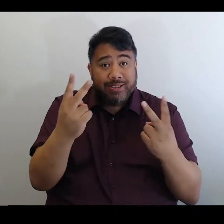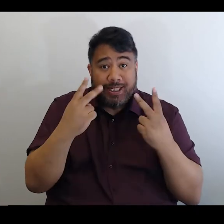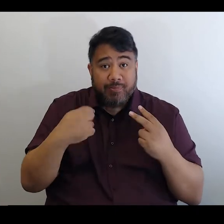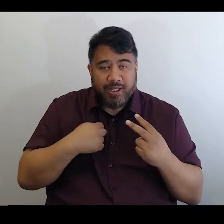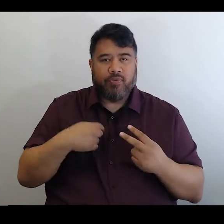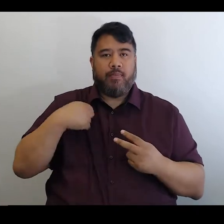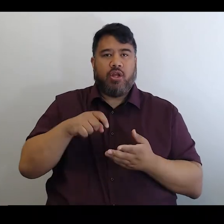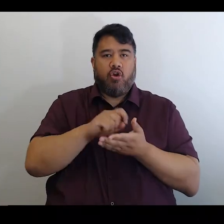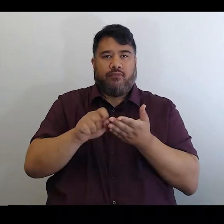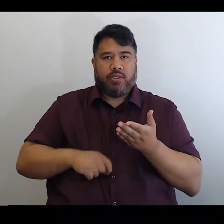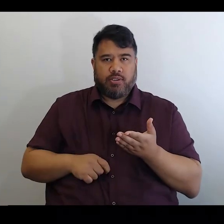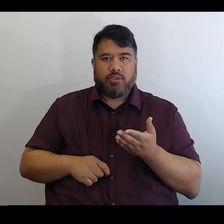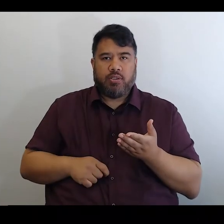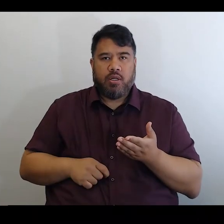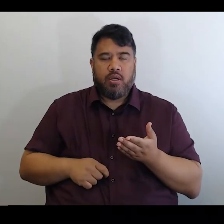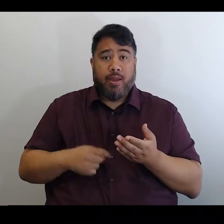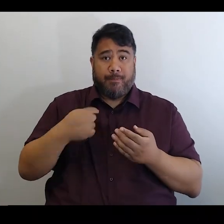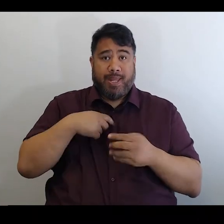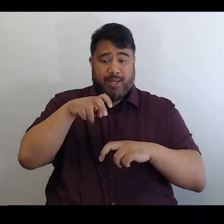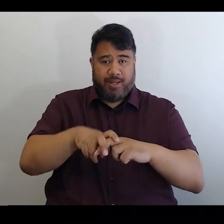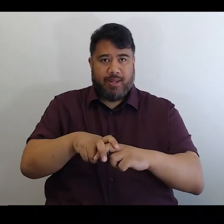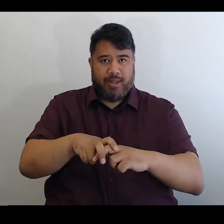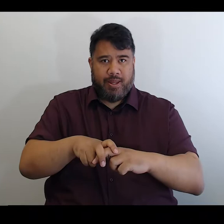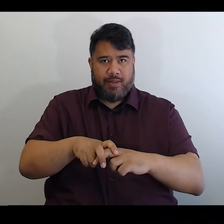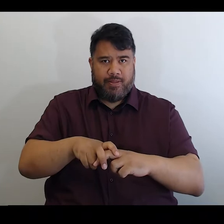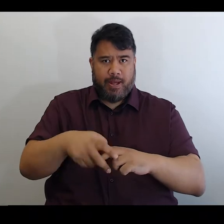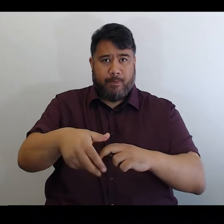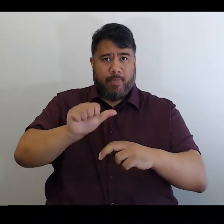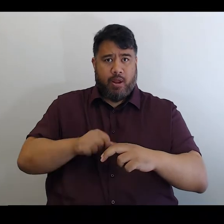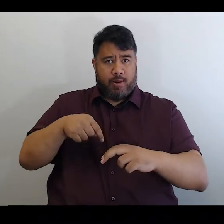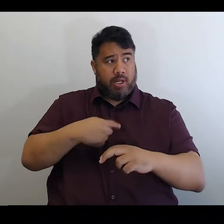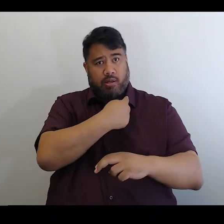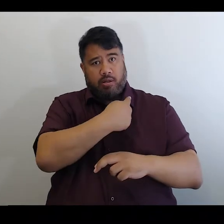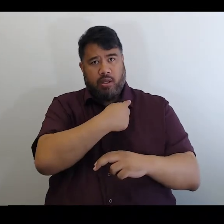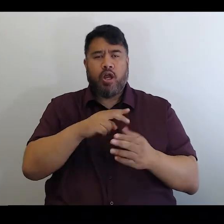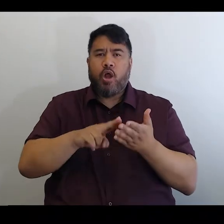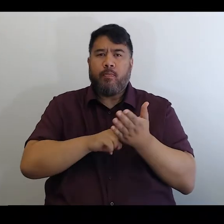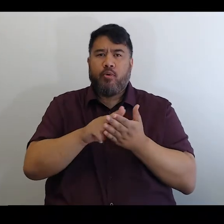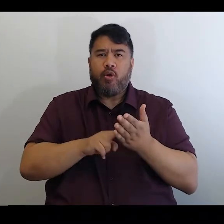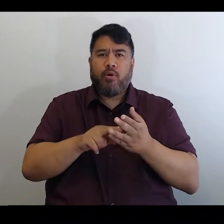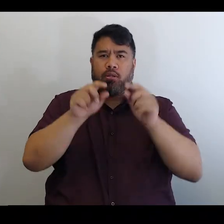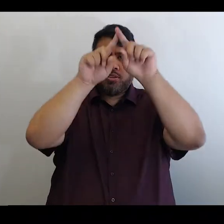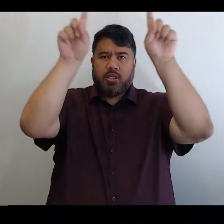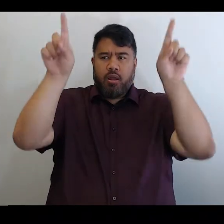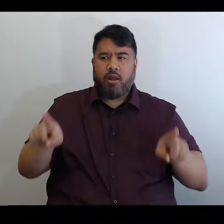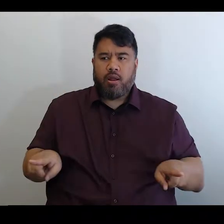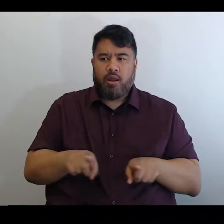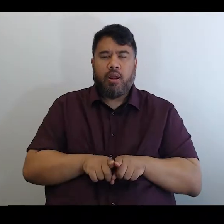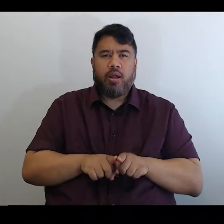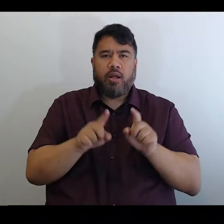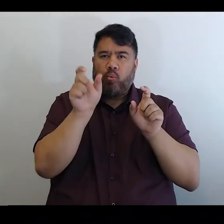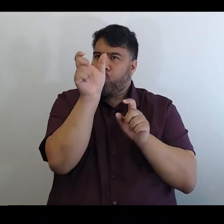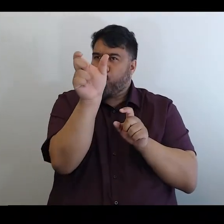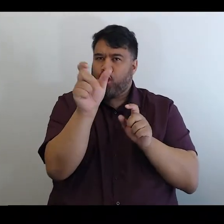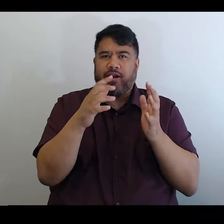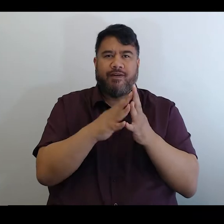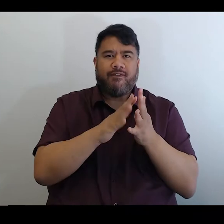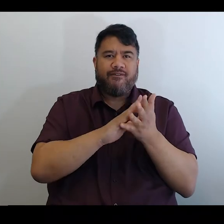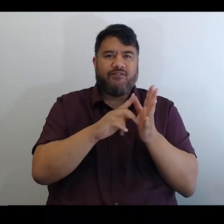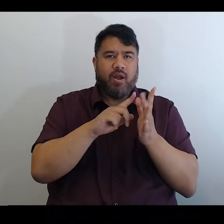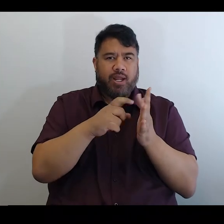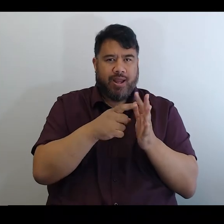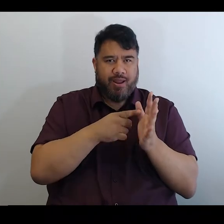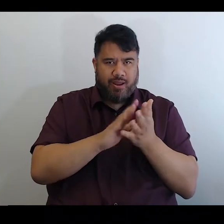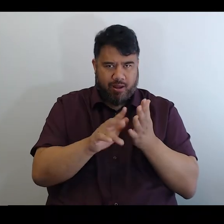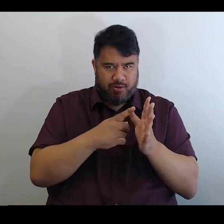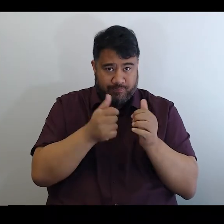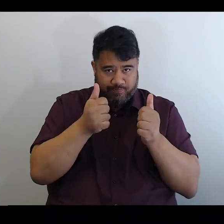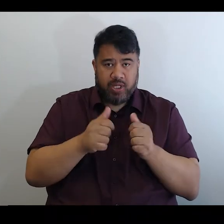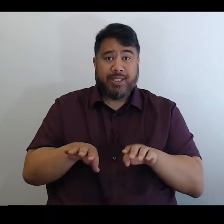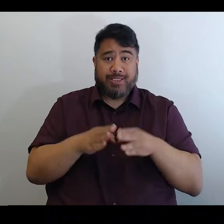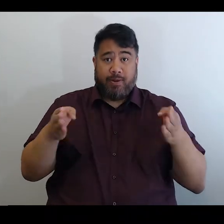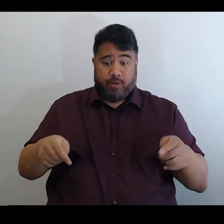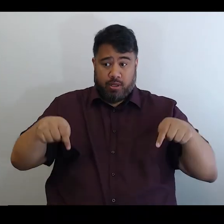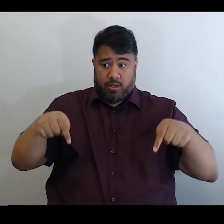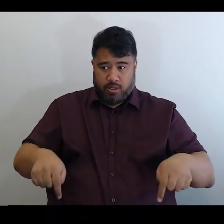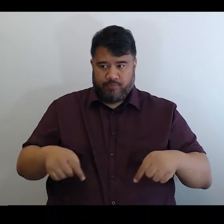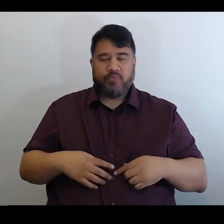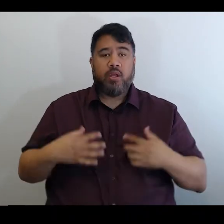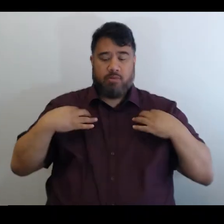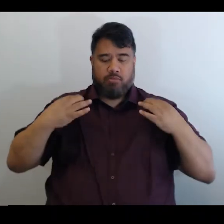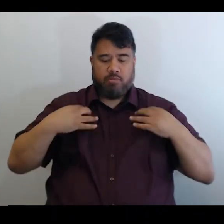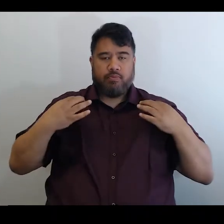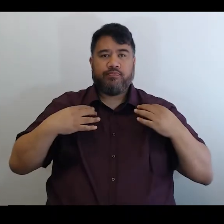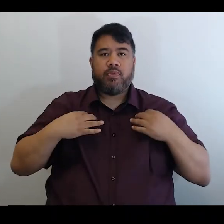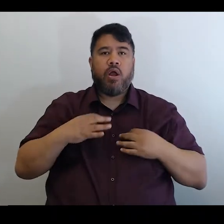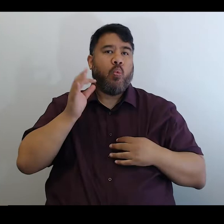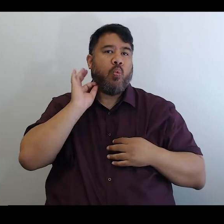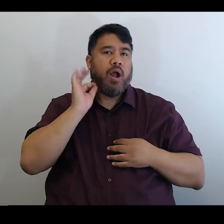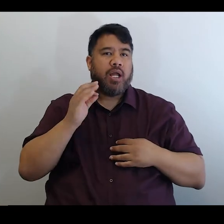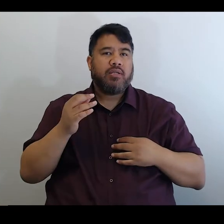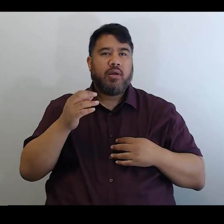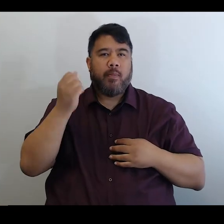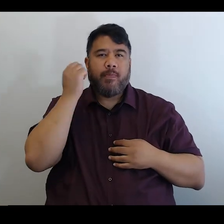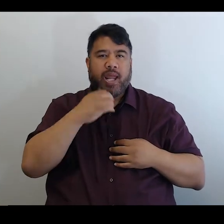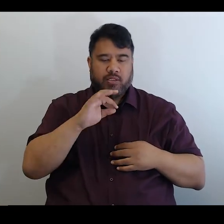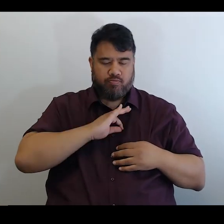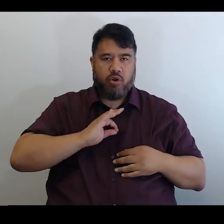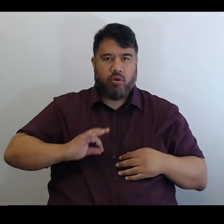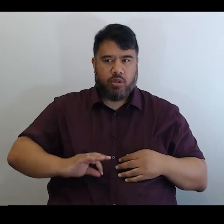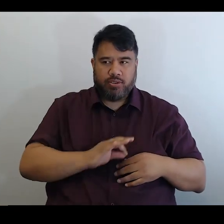Lift up banner that has the words Whaikaha on it, Ministry of Disabled People. And I'm sitting at a table and wearing a white top with black spots, dangly silver earrings and I have short brown hair.